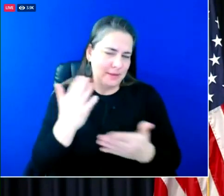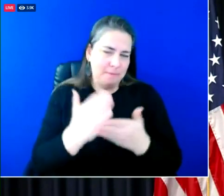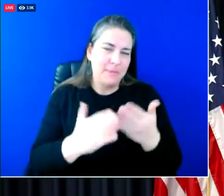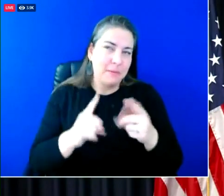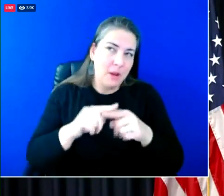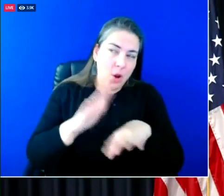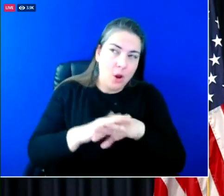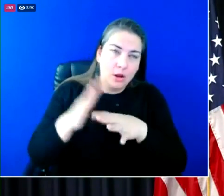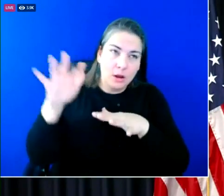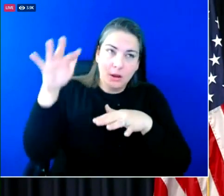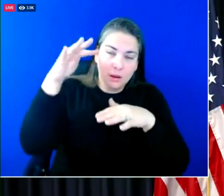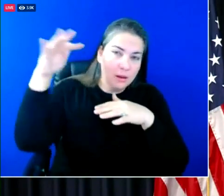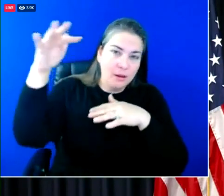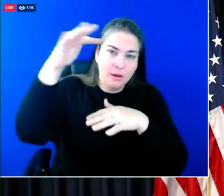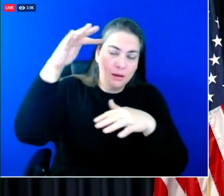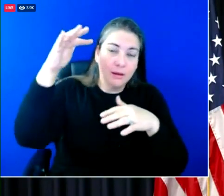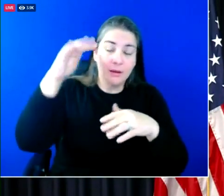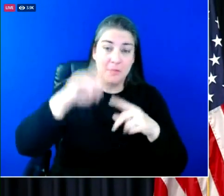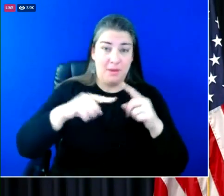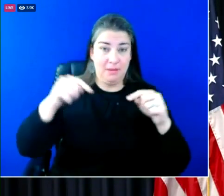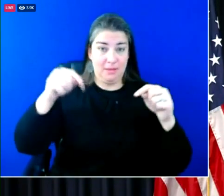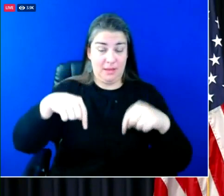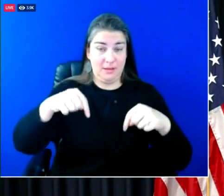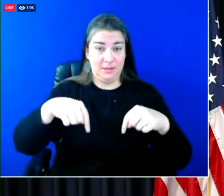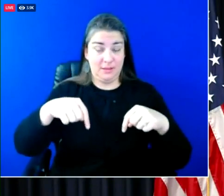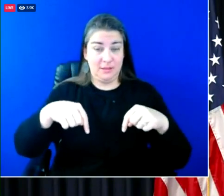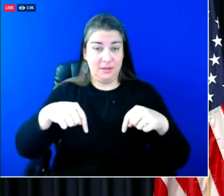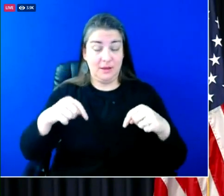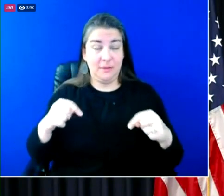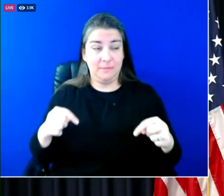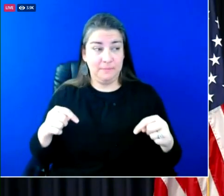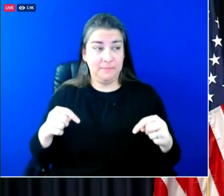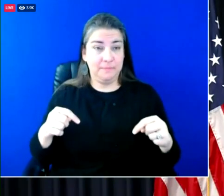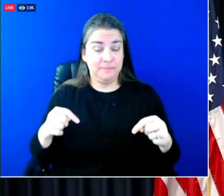particular event, Um, as the weather service has explained it a number of